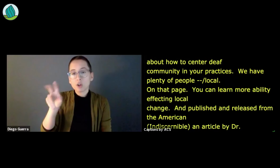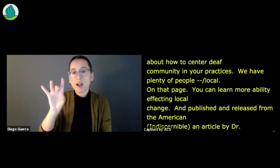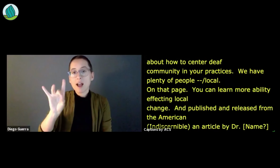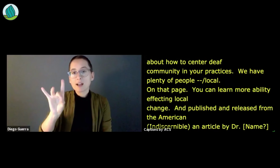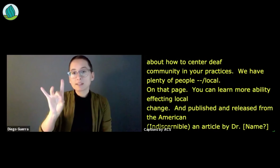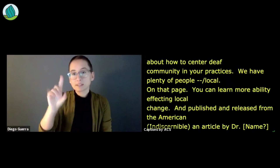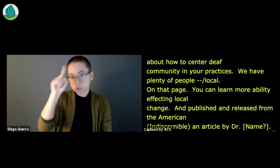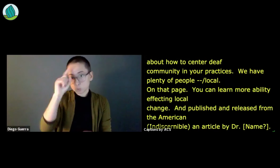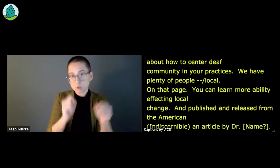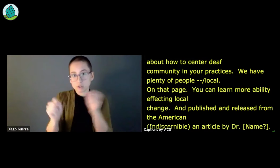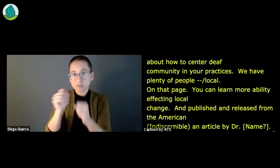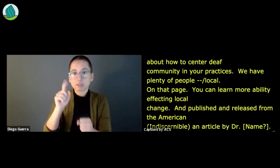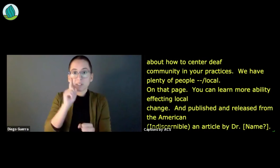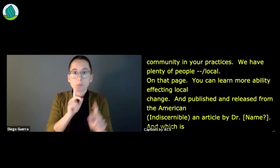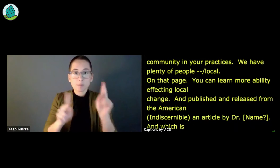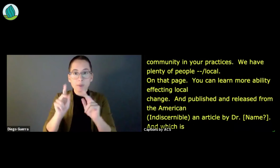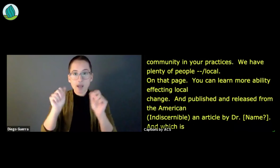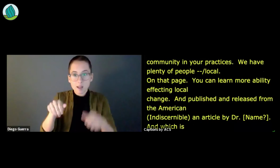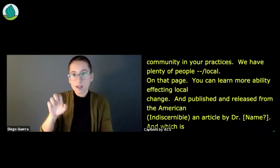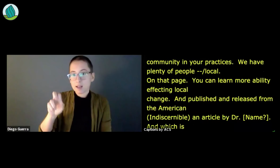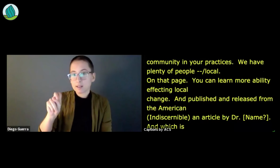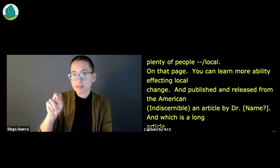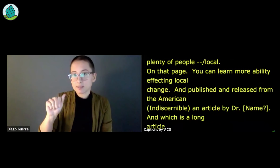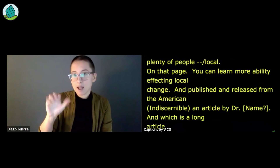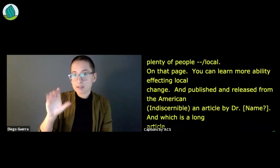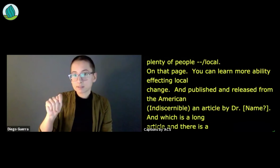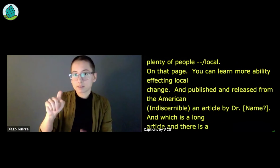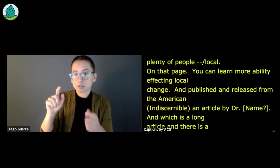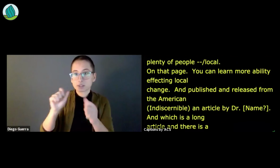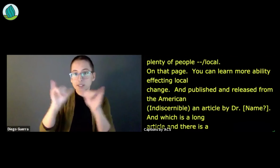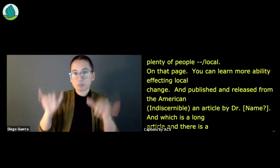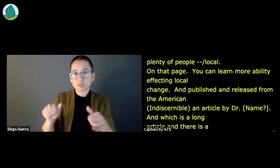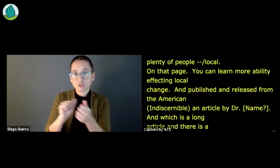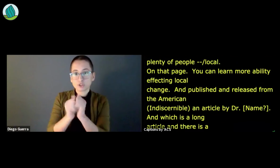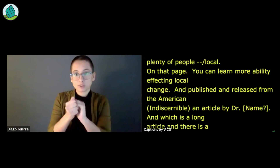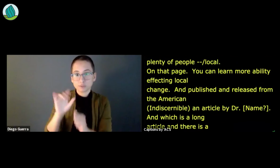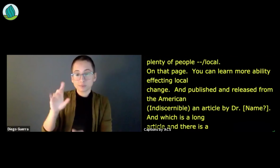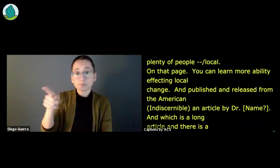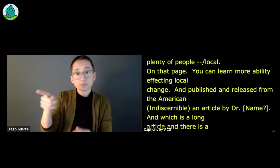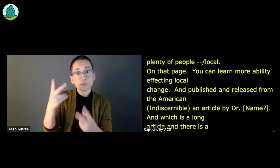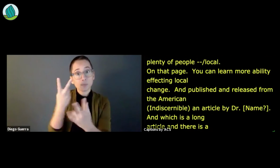And our website resources called Eight Strategies for Deaf People to Enact Systemic Change,